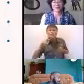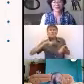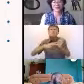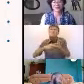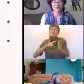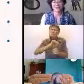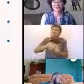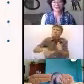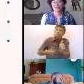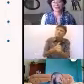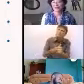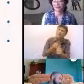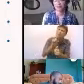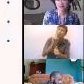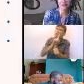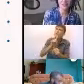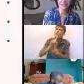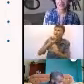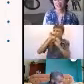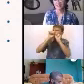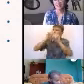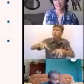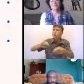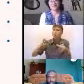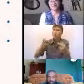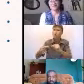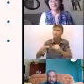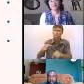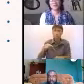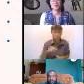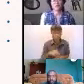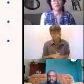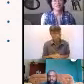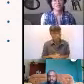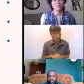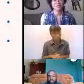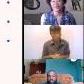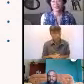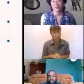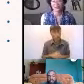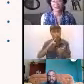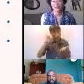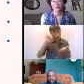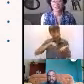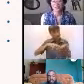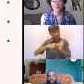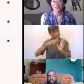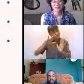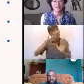that can often be monolithic. What are you inviting them into is the question. Is that